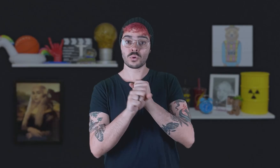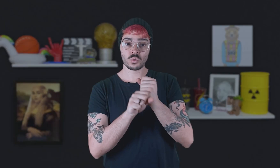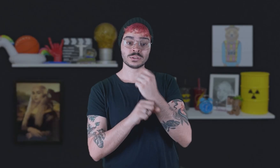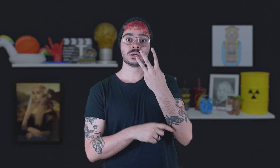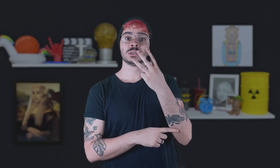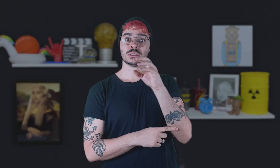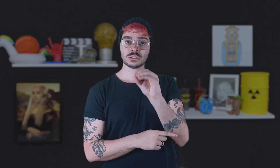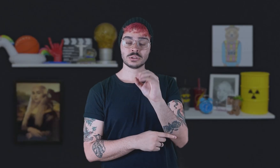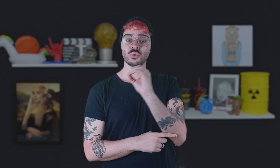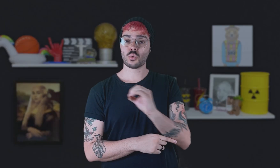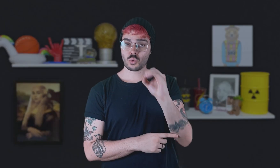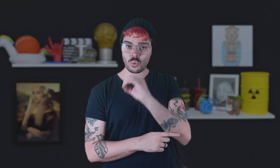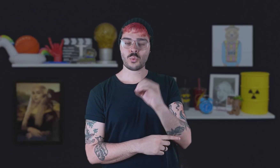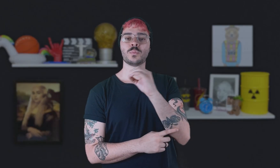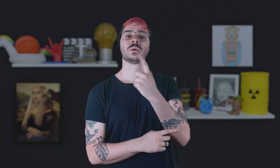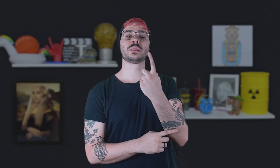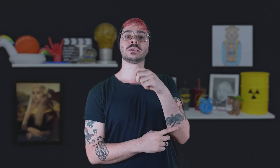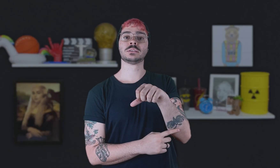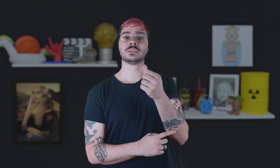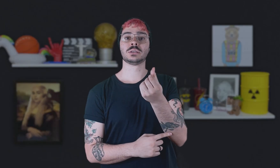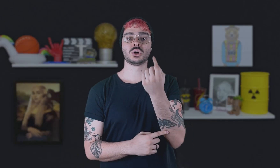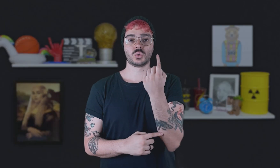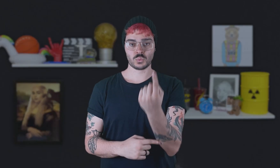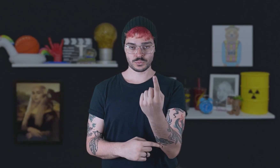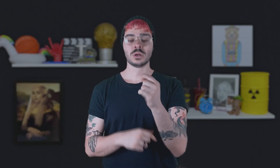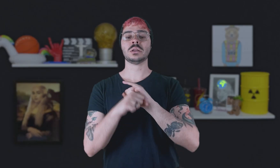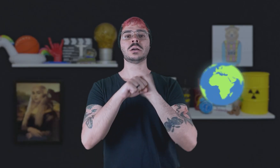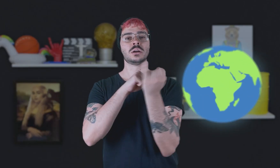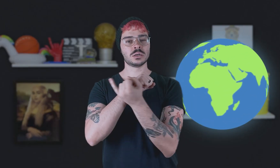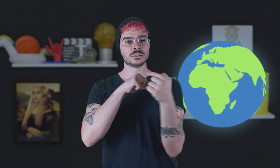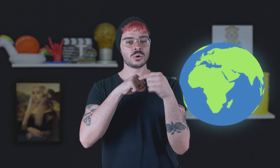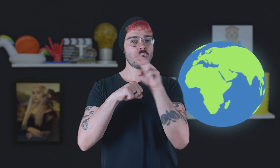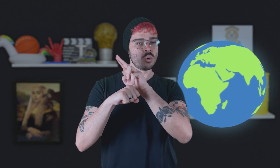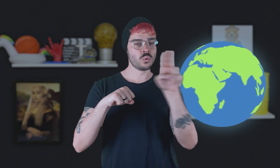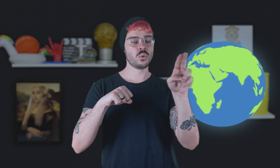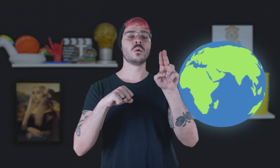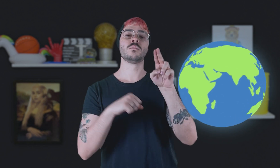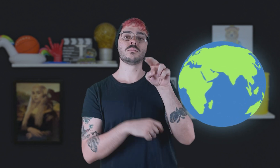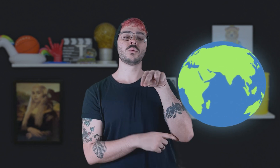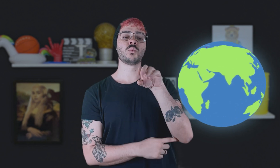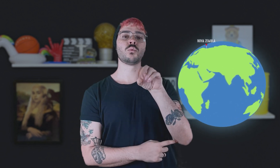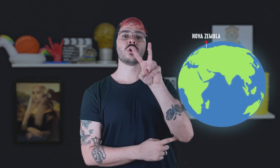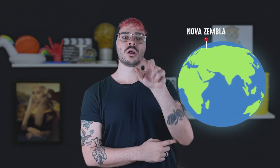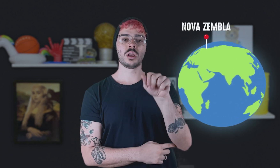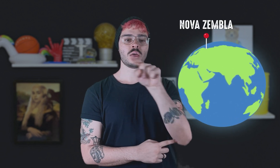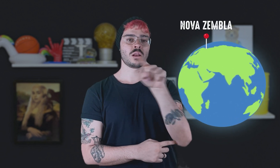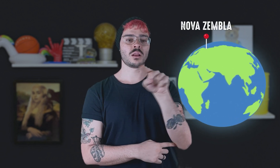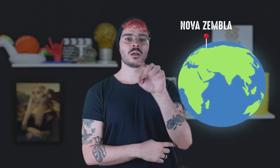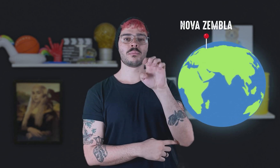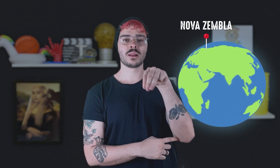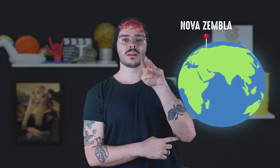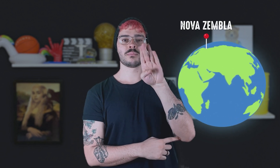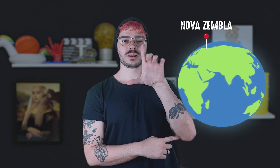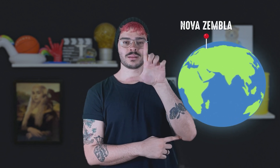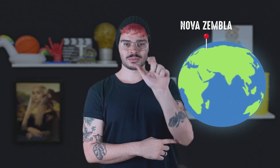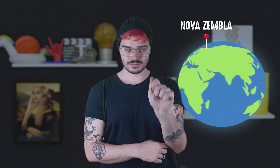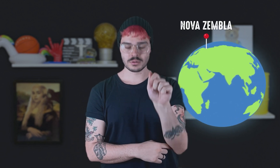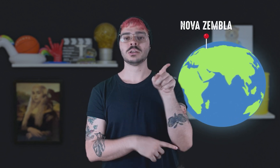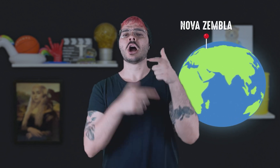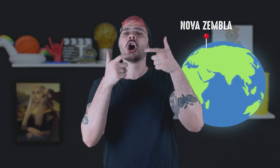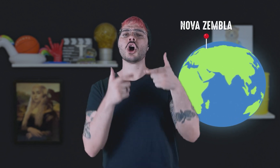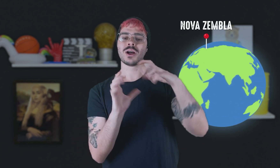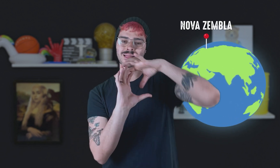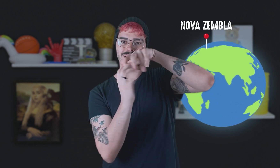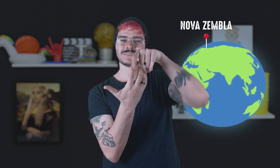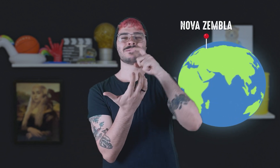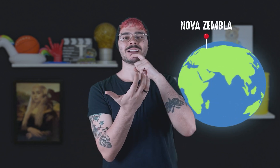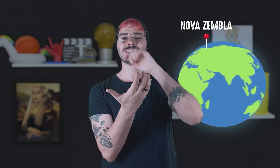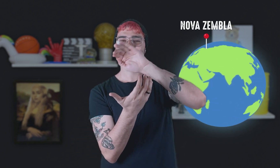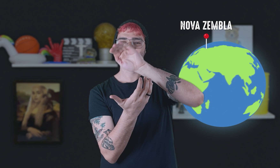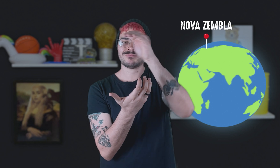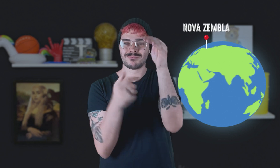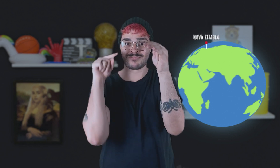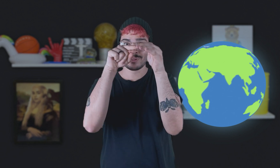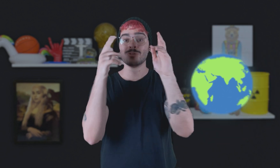On October 30, 1961, in Nova Zembla, an island in the Arctic Ocean,